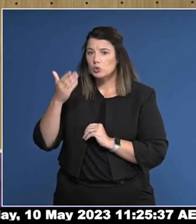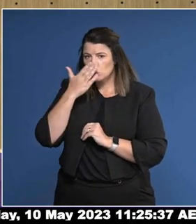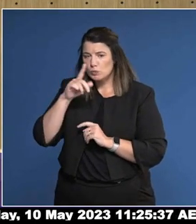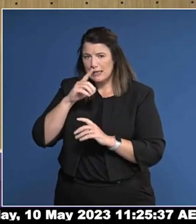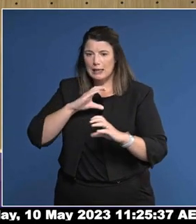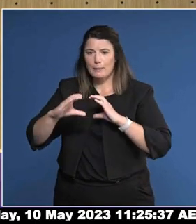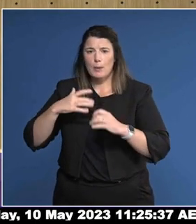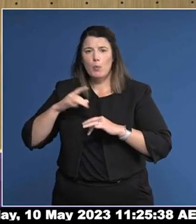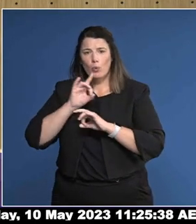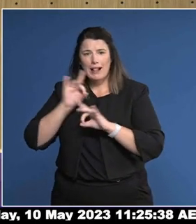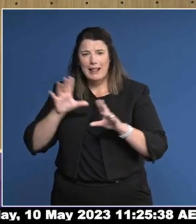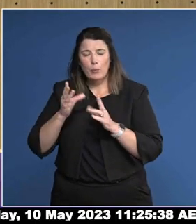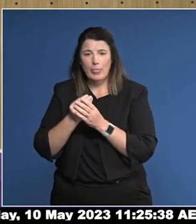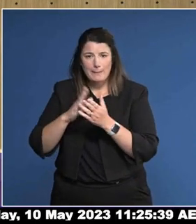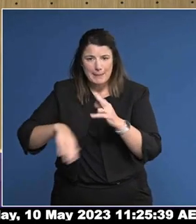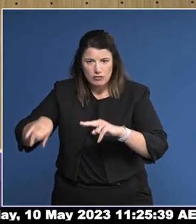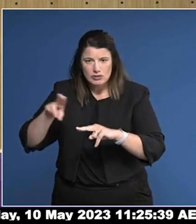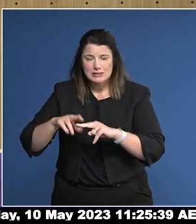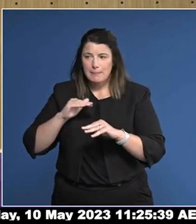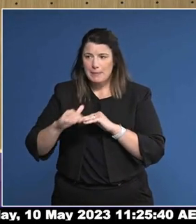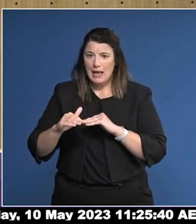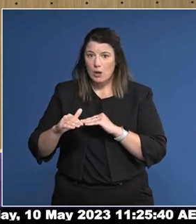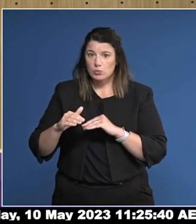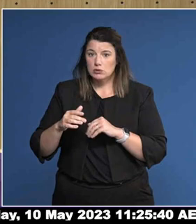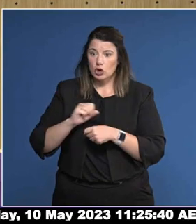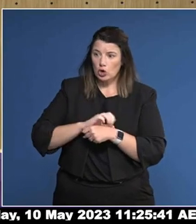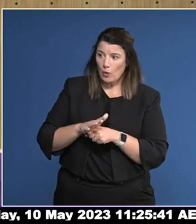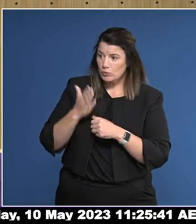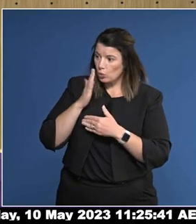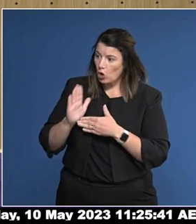with parents about sending their - their vulnerable child to school.